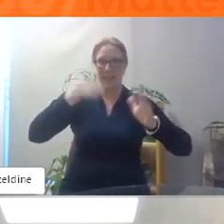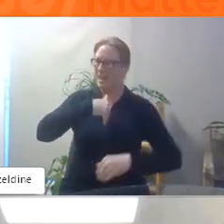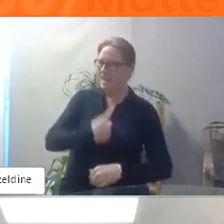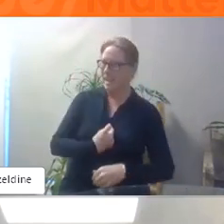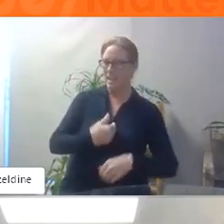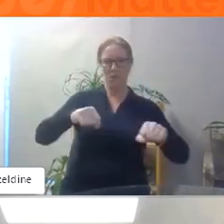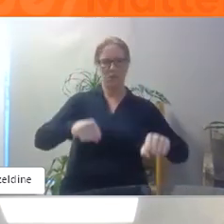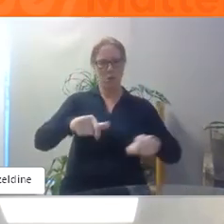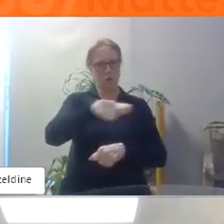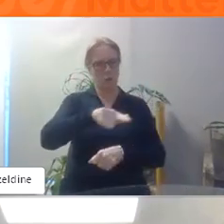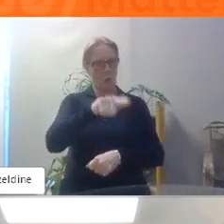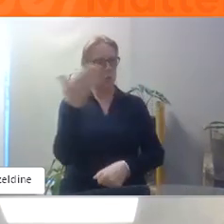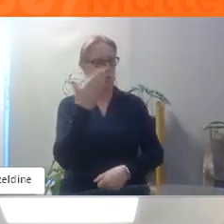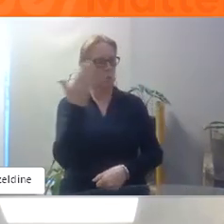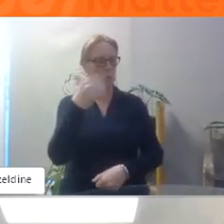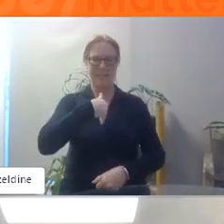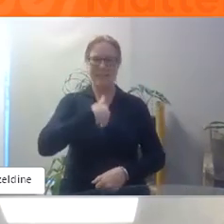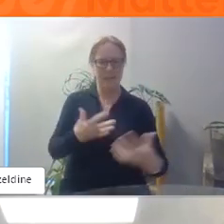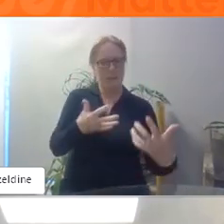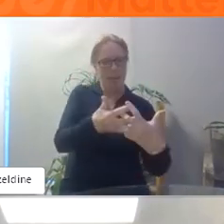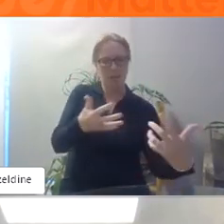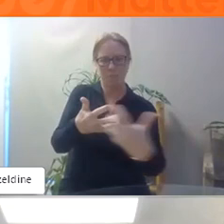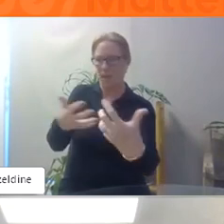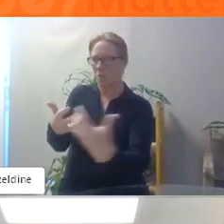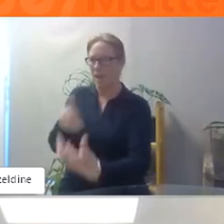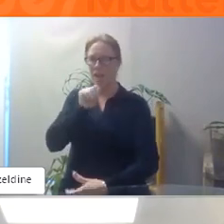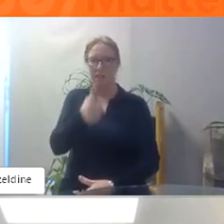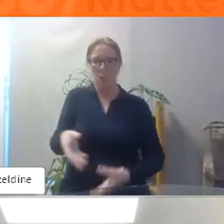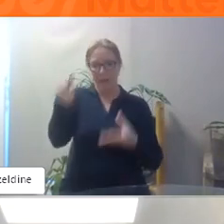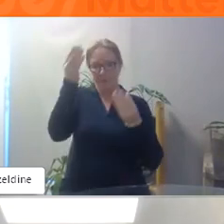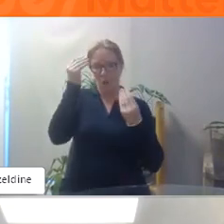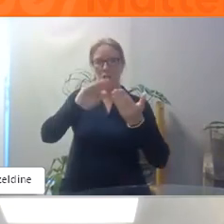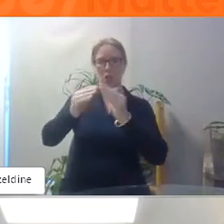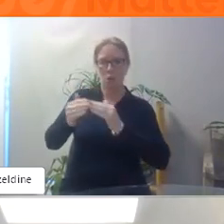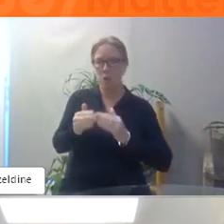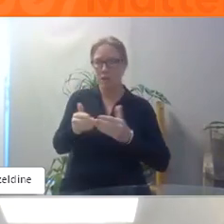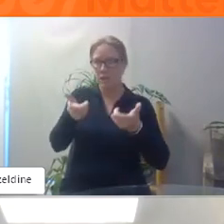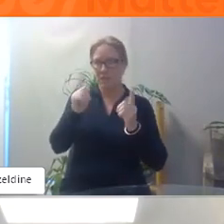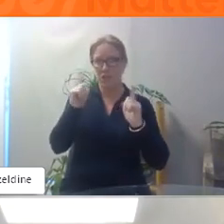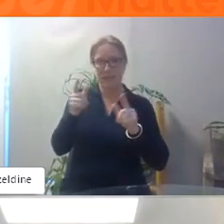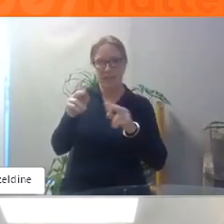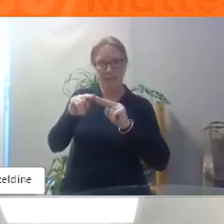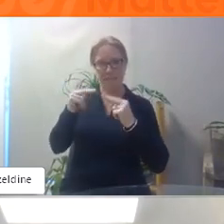schools needs to be catered if we have a learning community of teachers and families, and teachers with expertise. And I know there